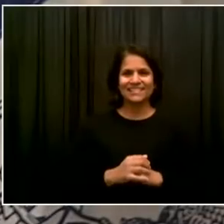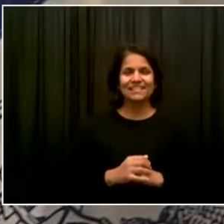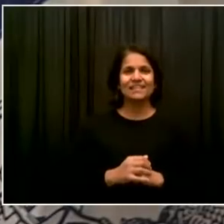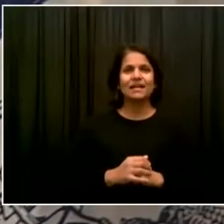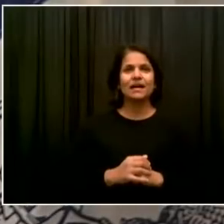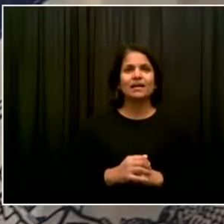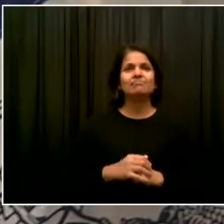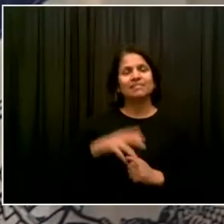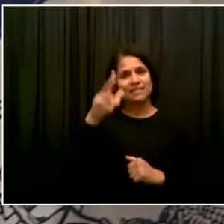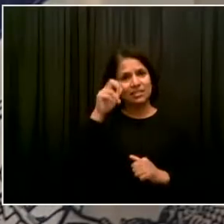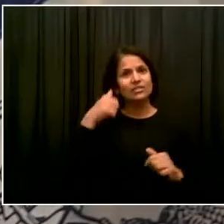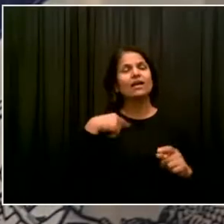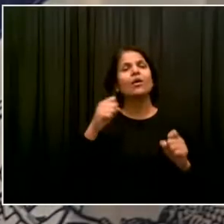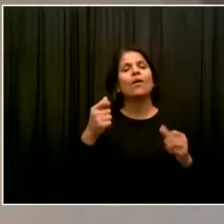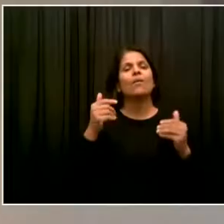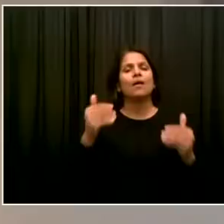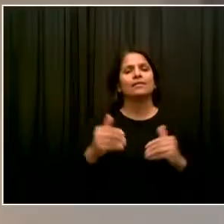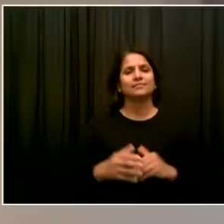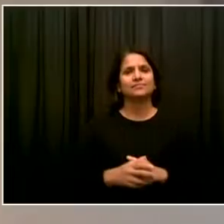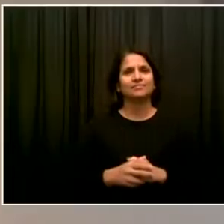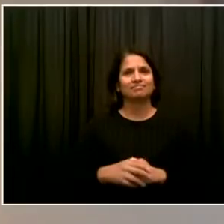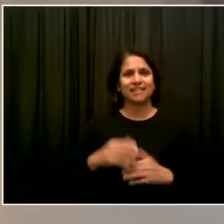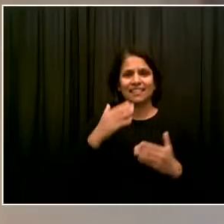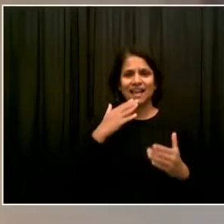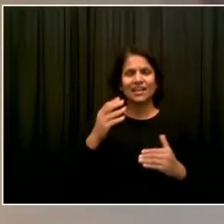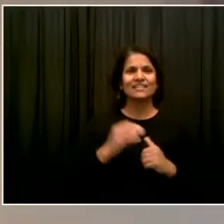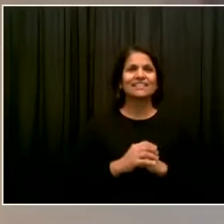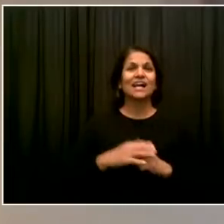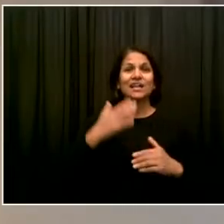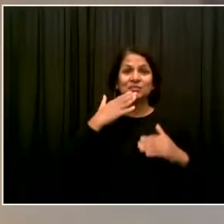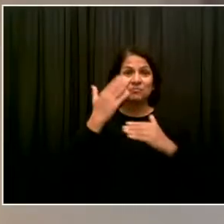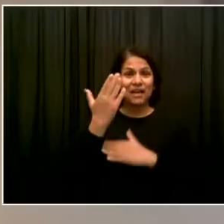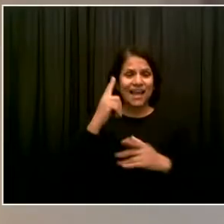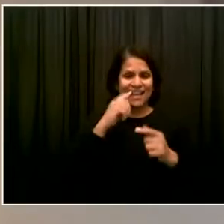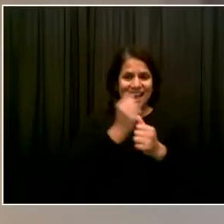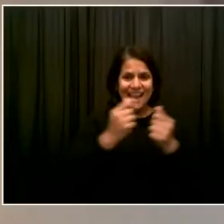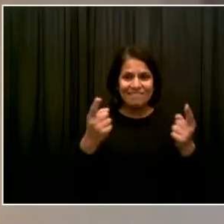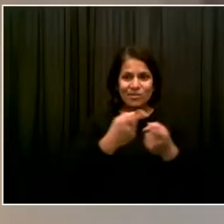THANK YOU. CAN YOU HEAR ME?